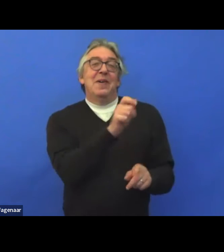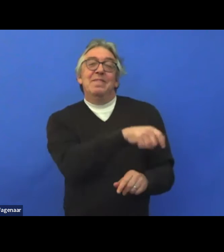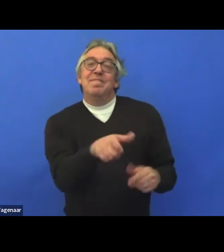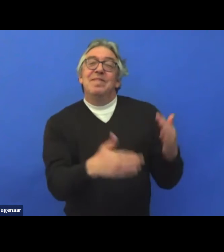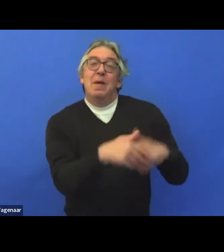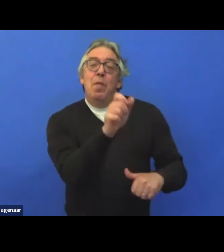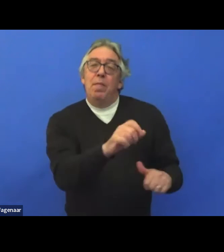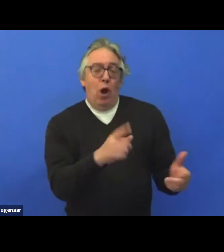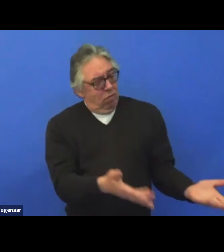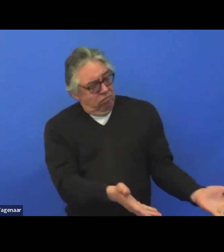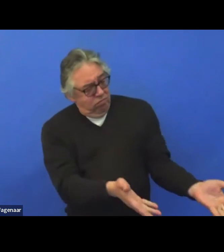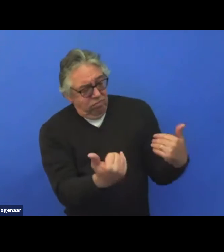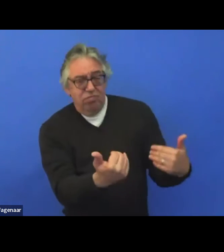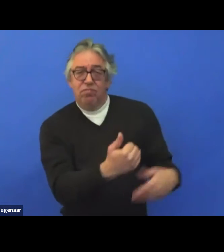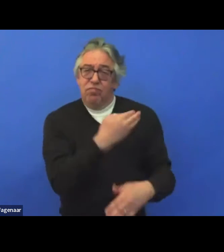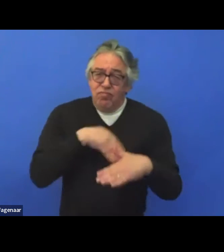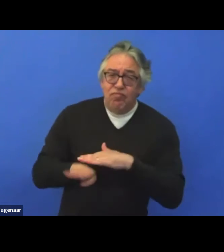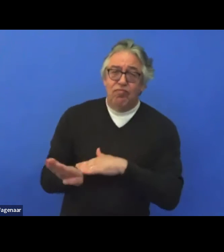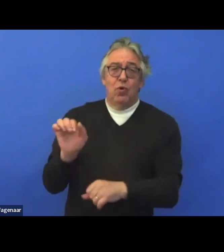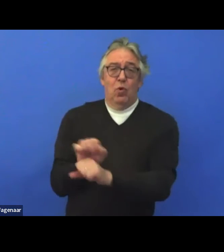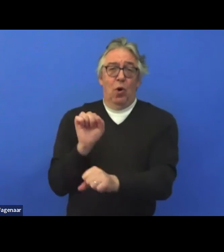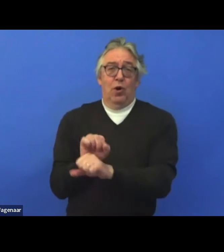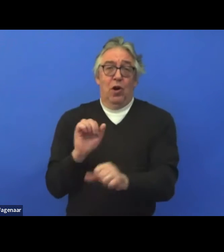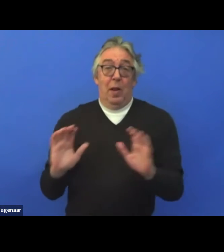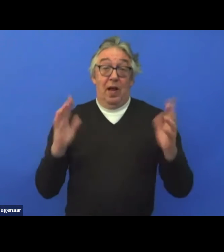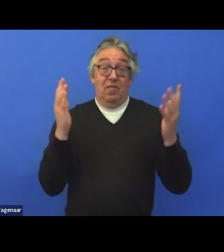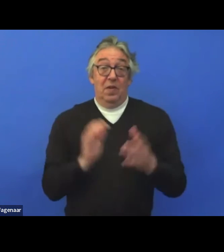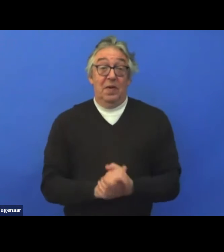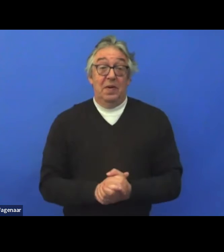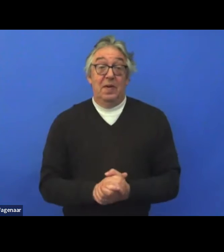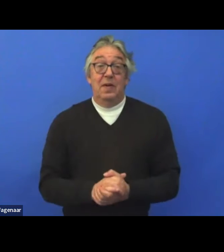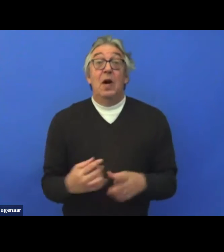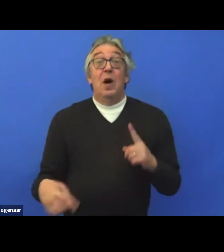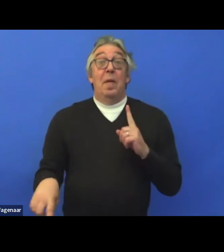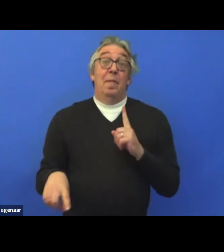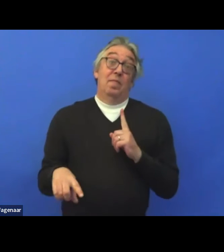And to realize the aspirations of the global development goals